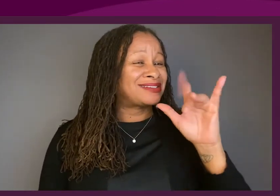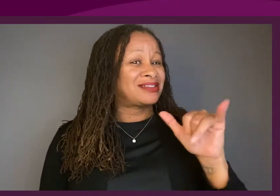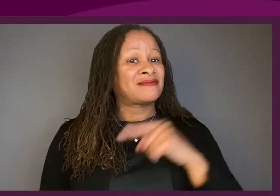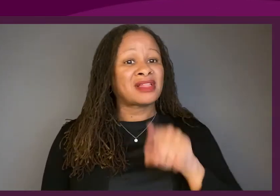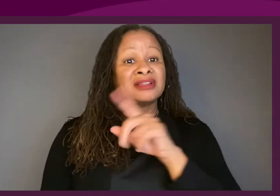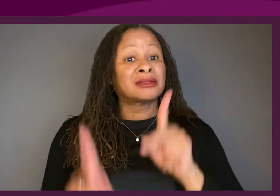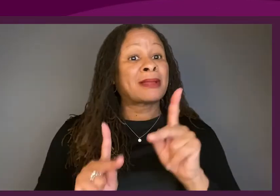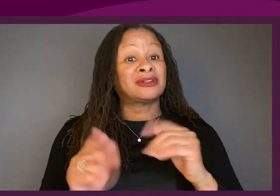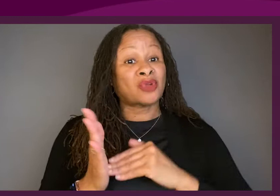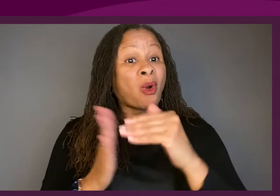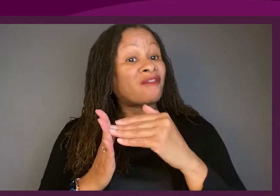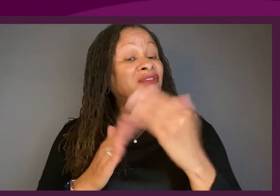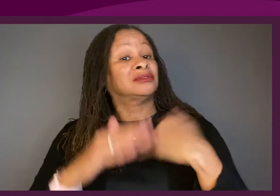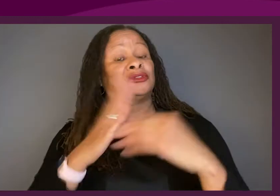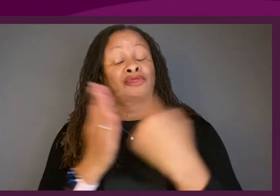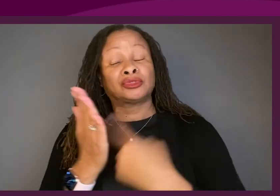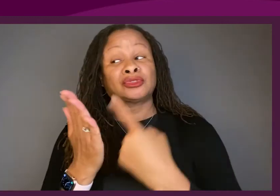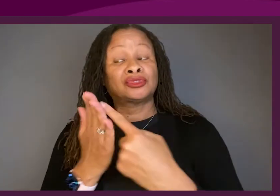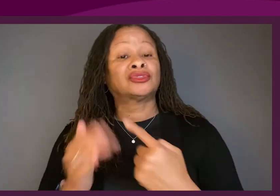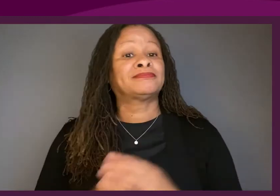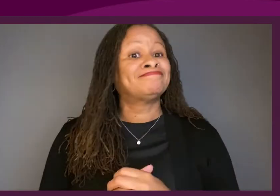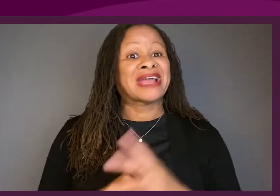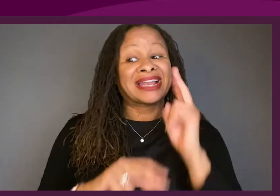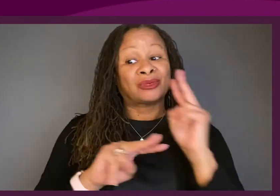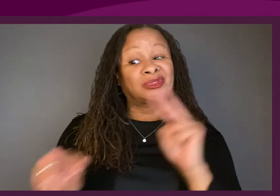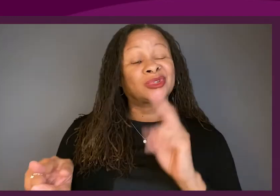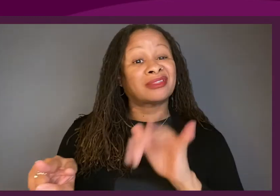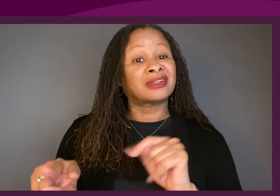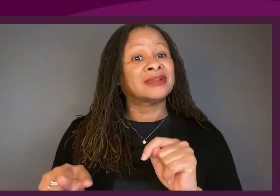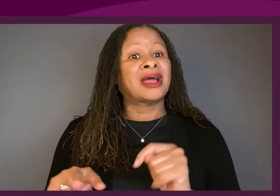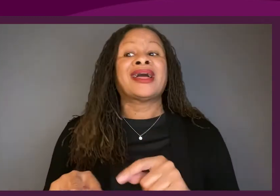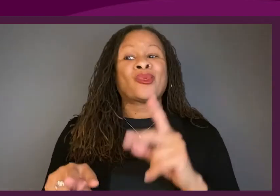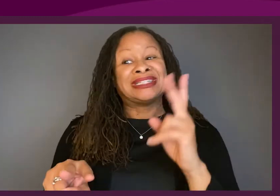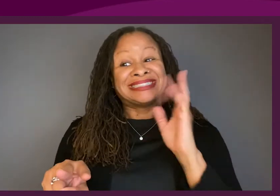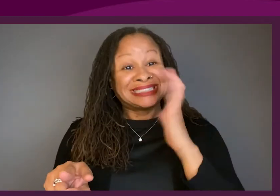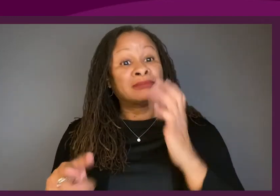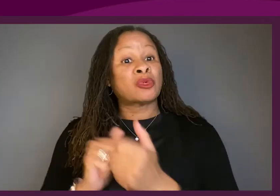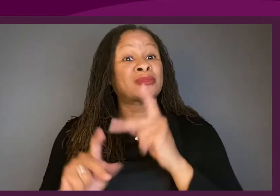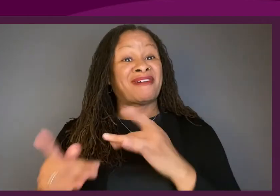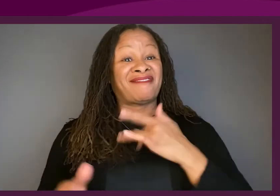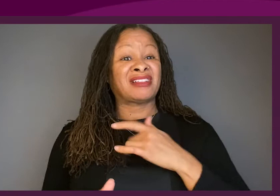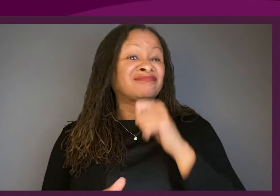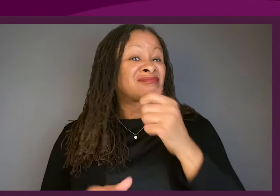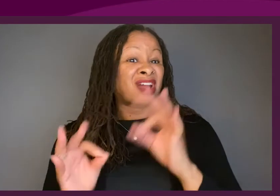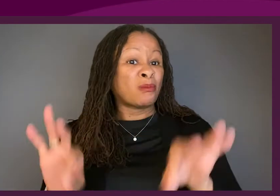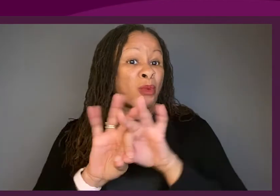people is often treated as though it is insignificant.